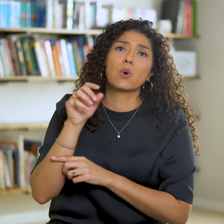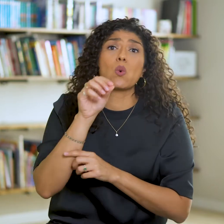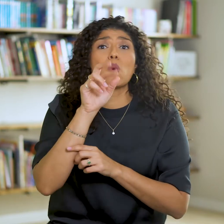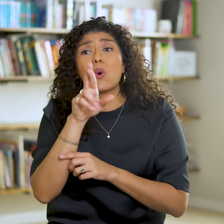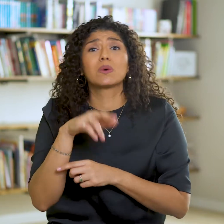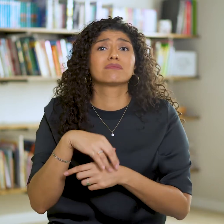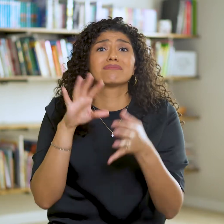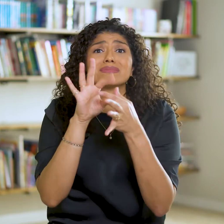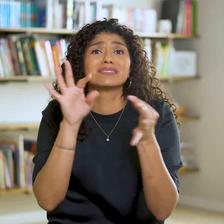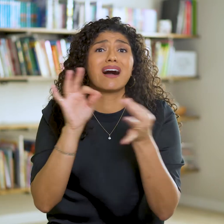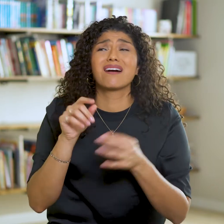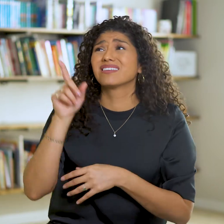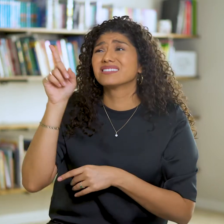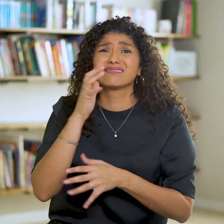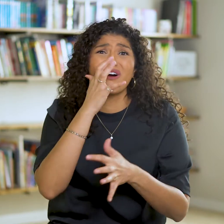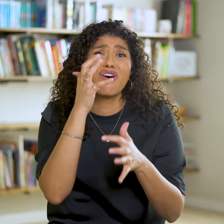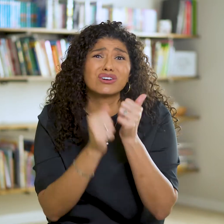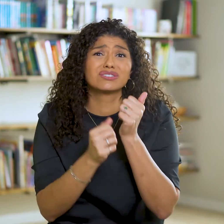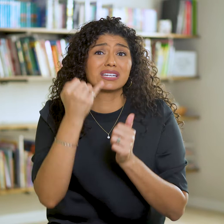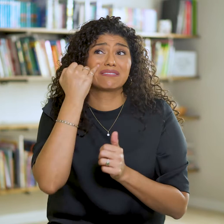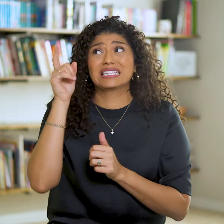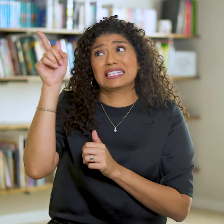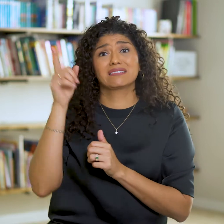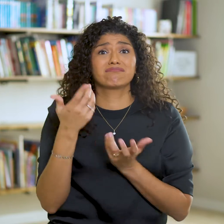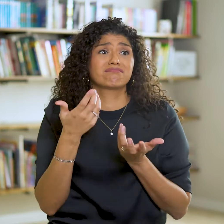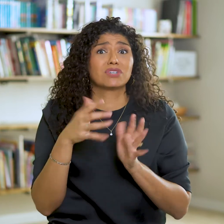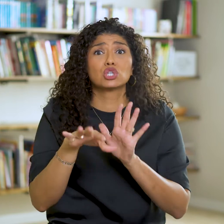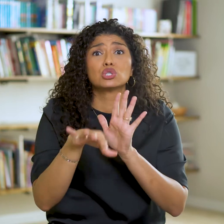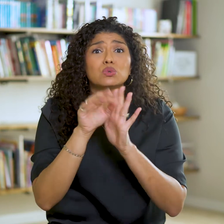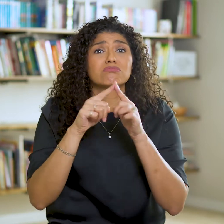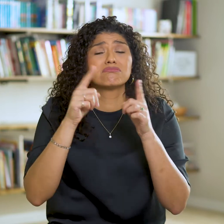or say He’s too harsh if He chooses to